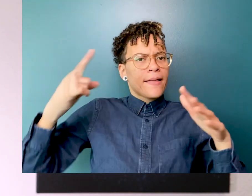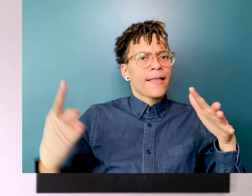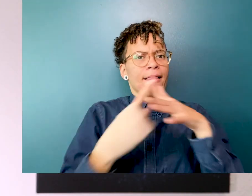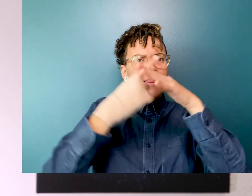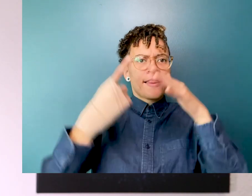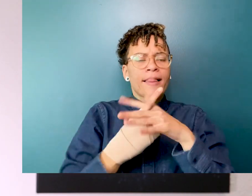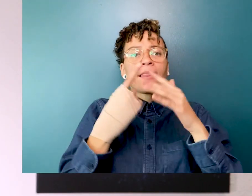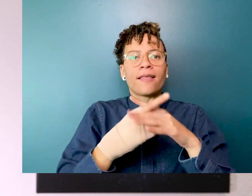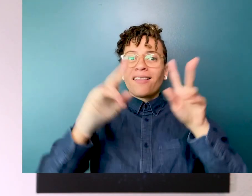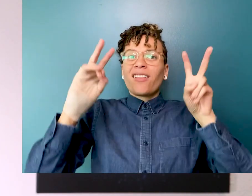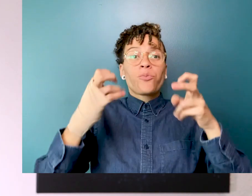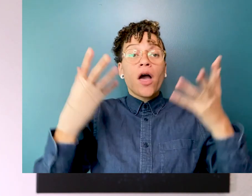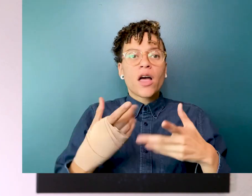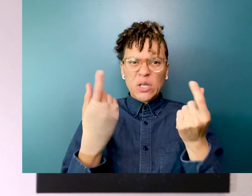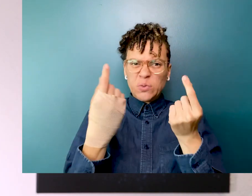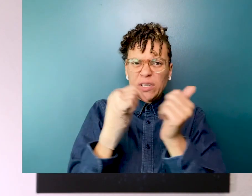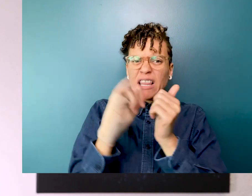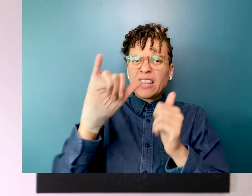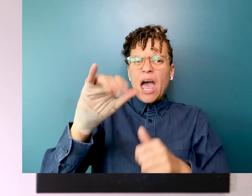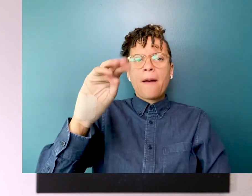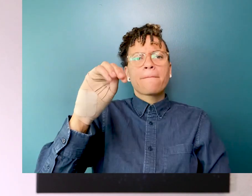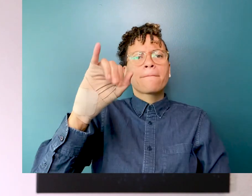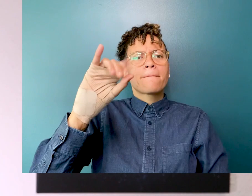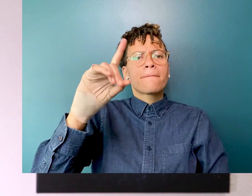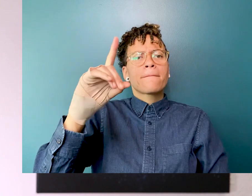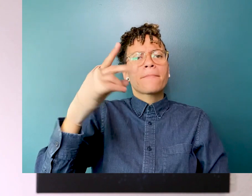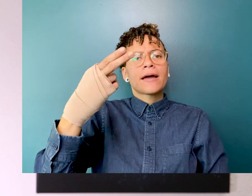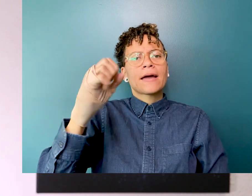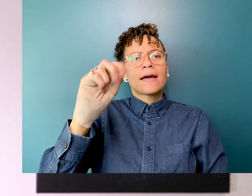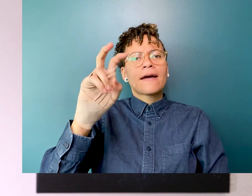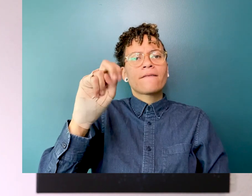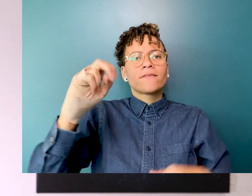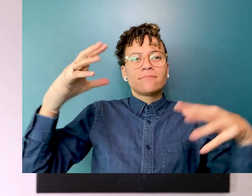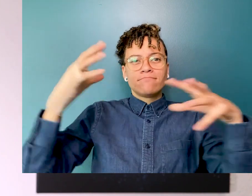And then you can calculate Whole Sign Houses in anyone's chart.